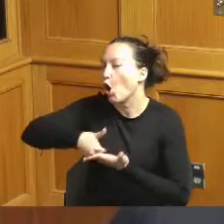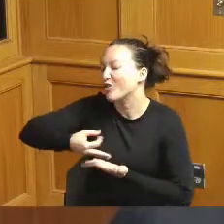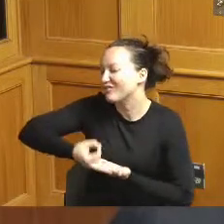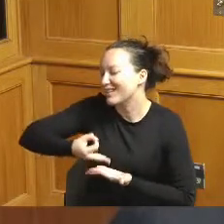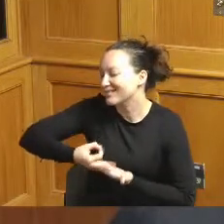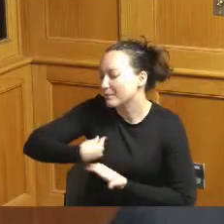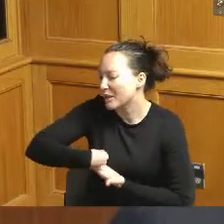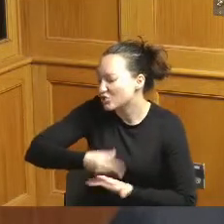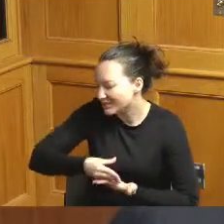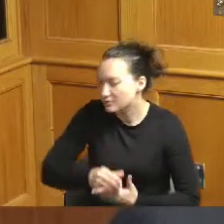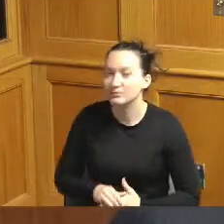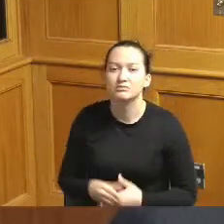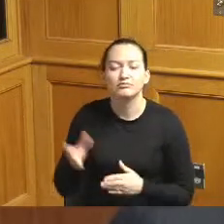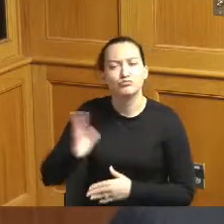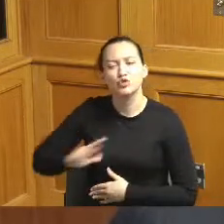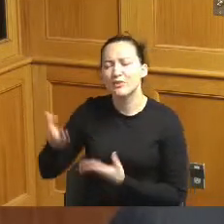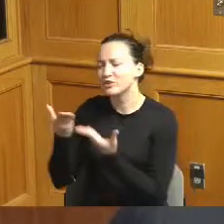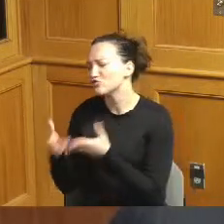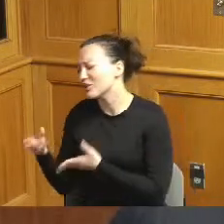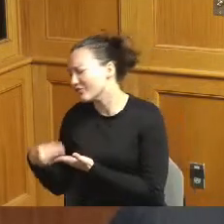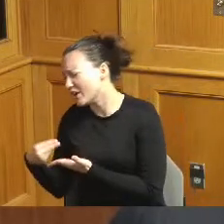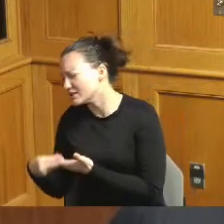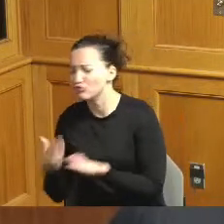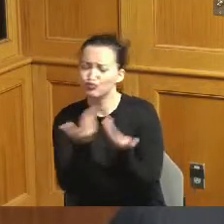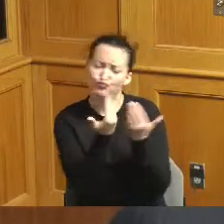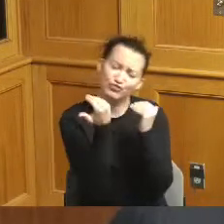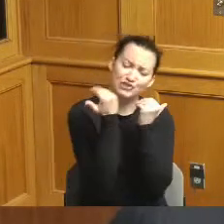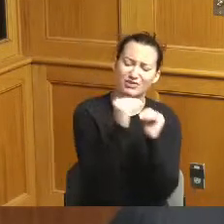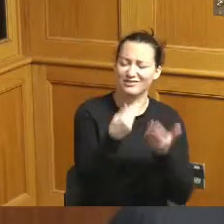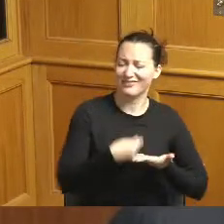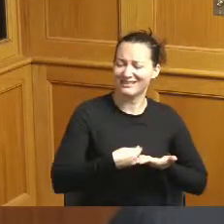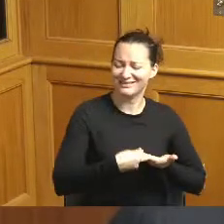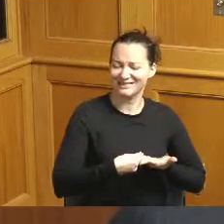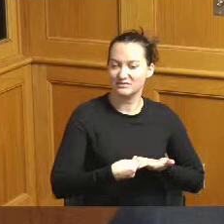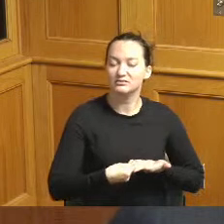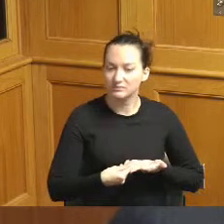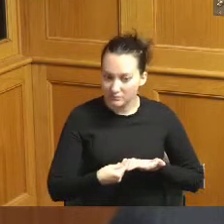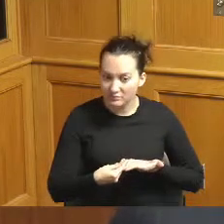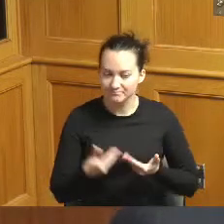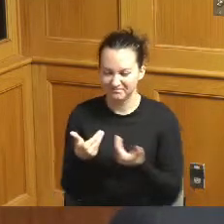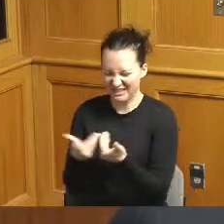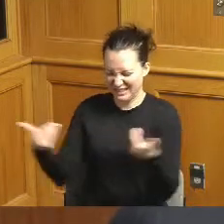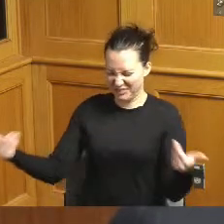to have the the general fund budget and the restricted fund budgets separately we started